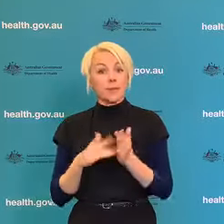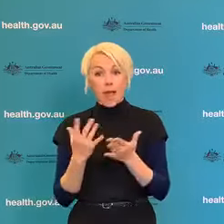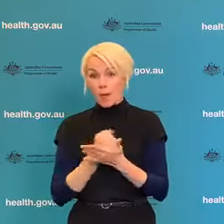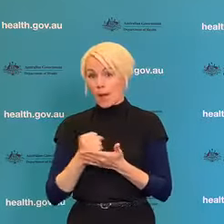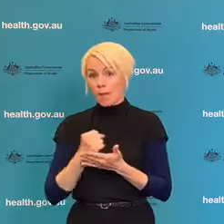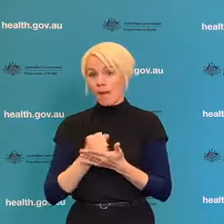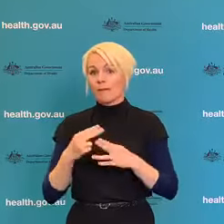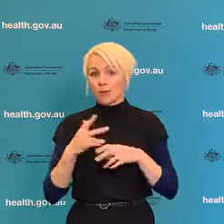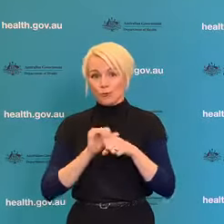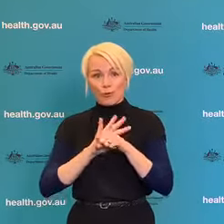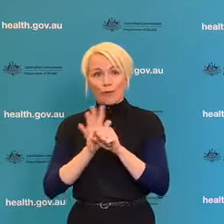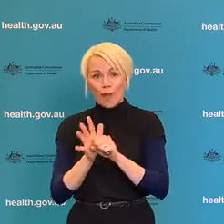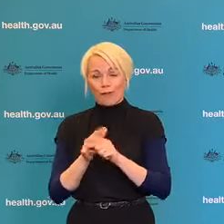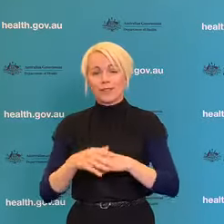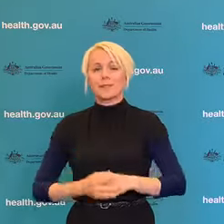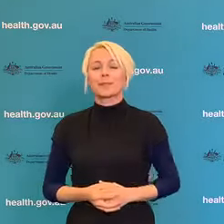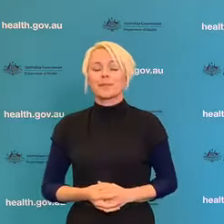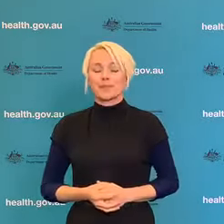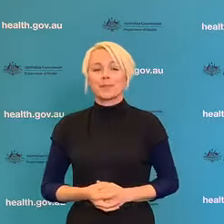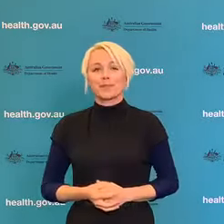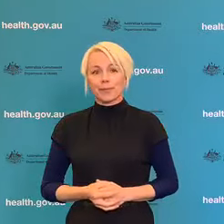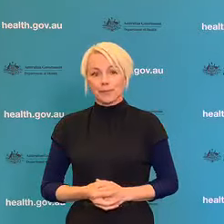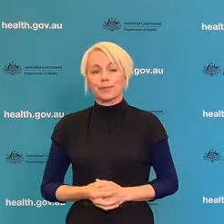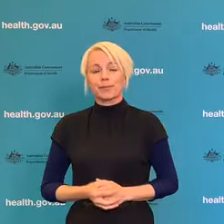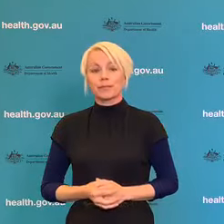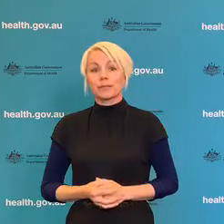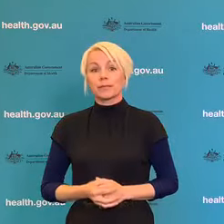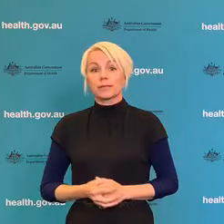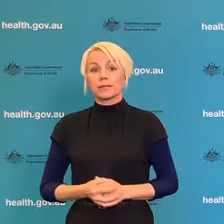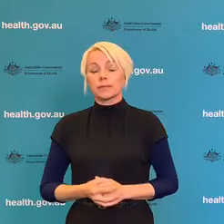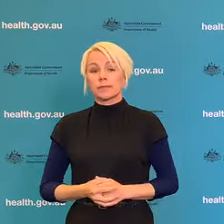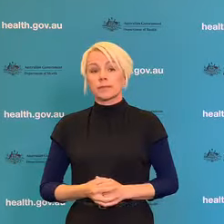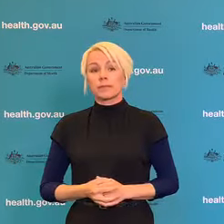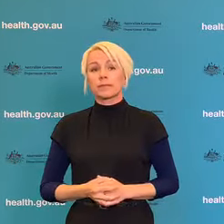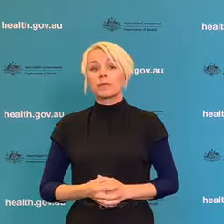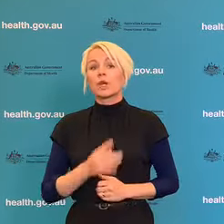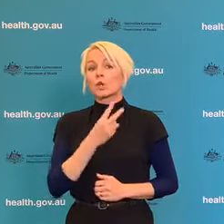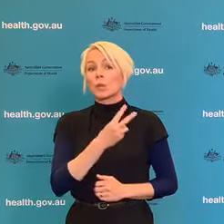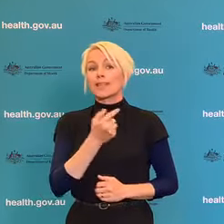today I can tell you that we have now had 26,692